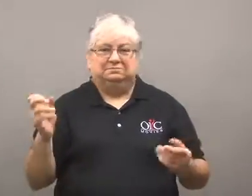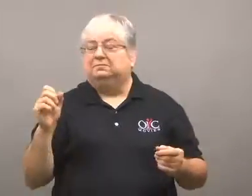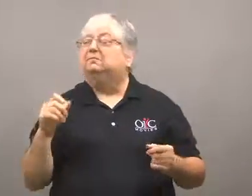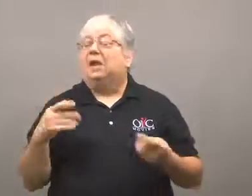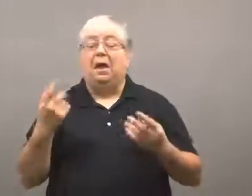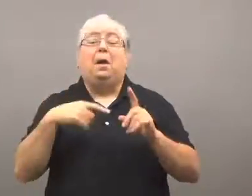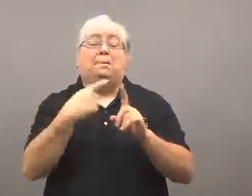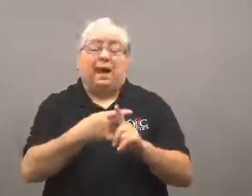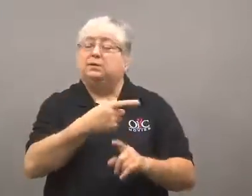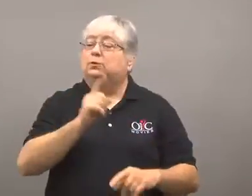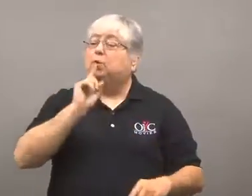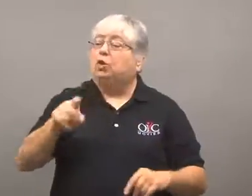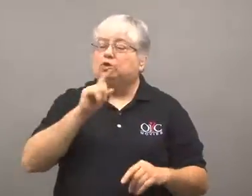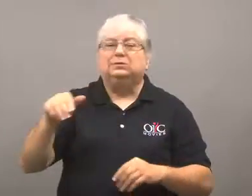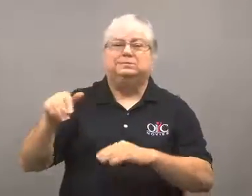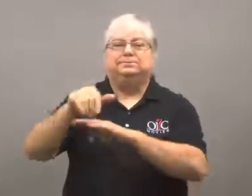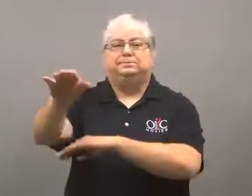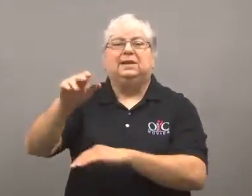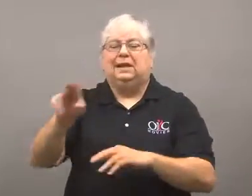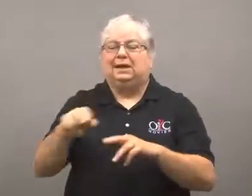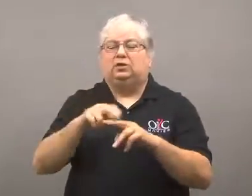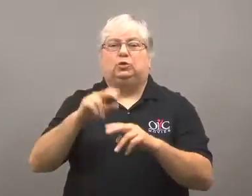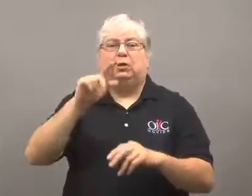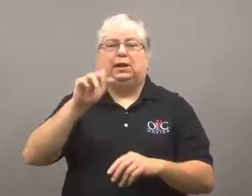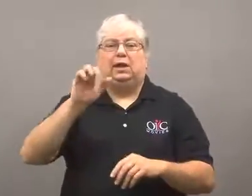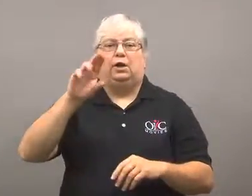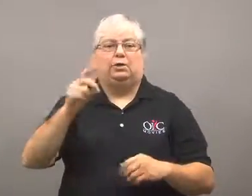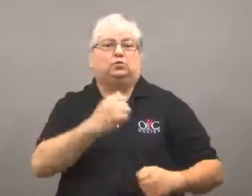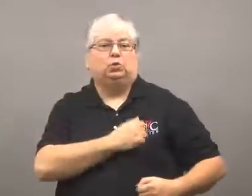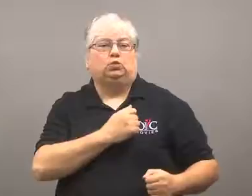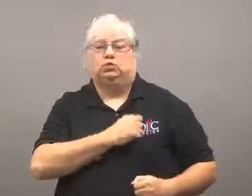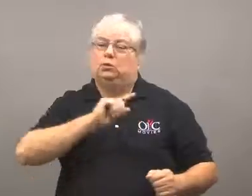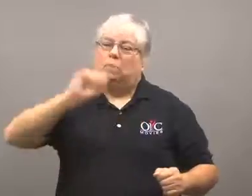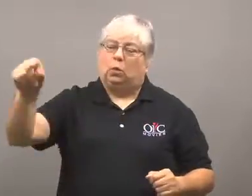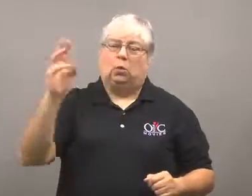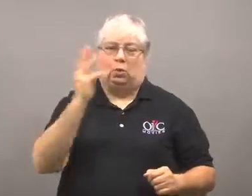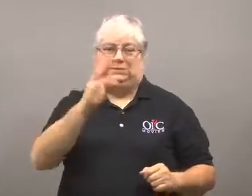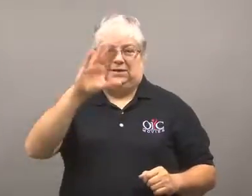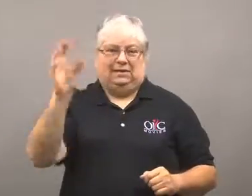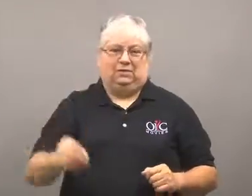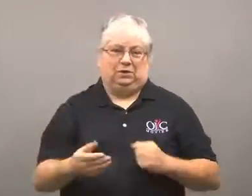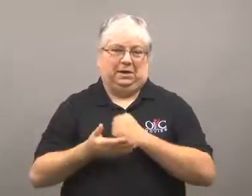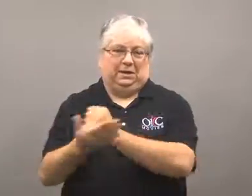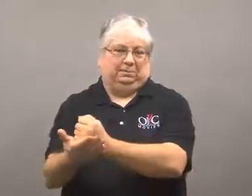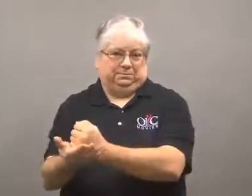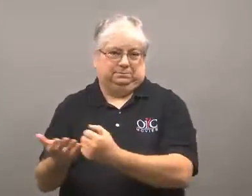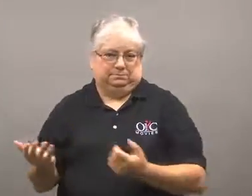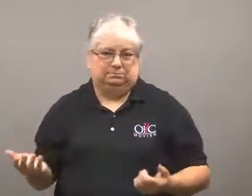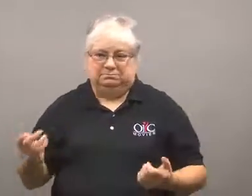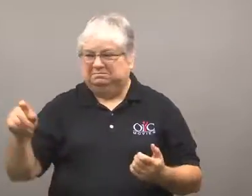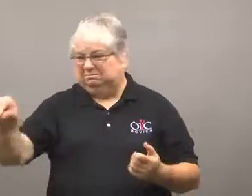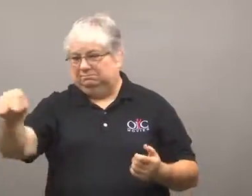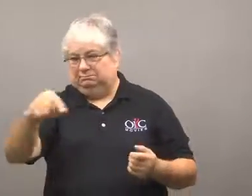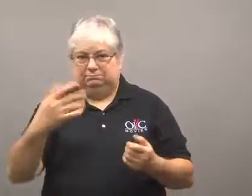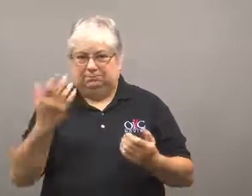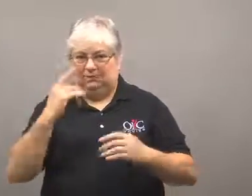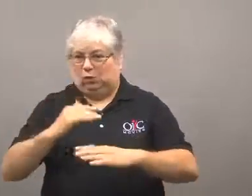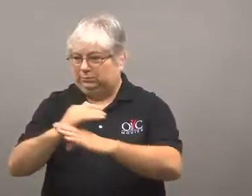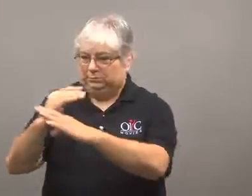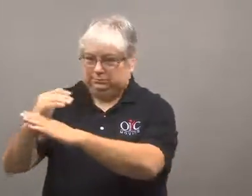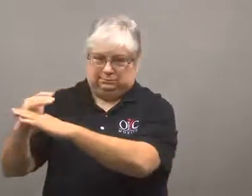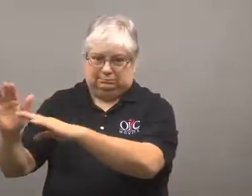Obama has also sent National Guard troops to West Africa to help.